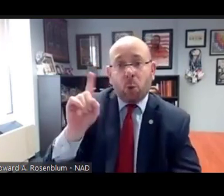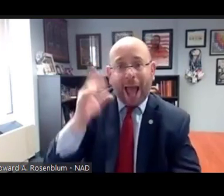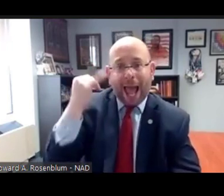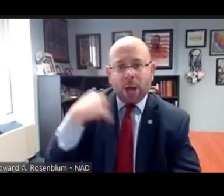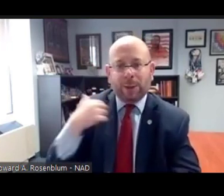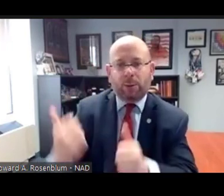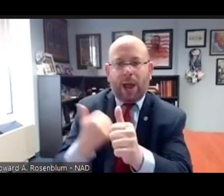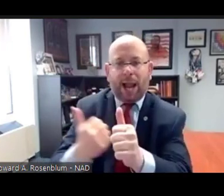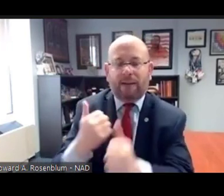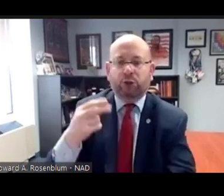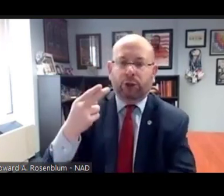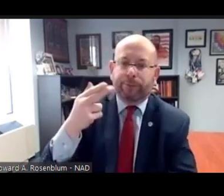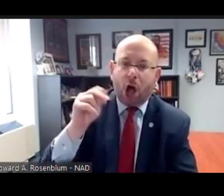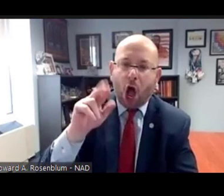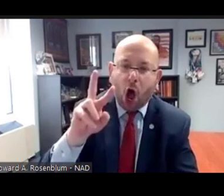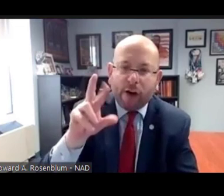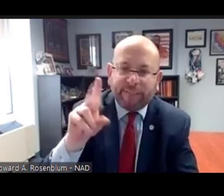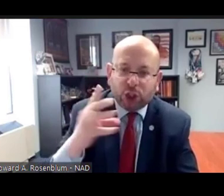So that should be our focus.